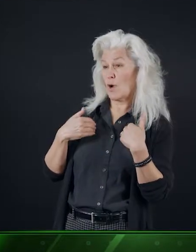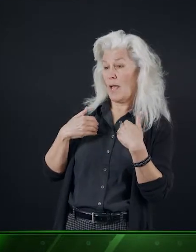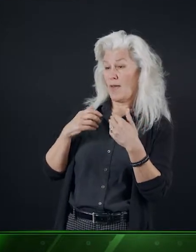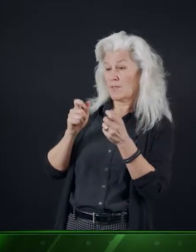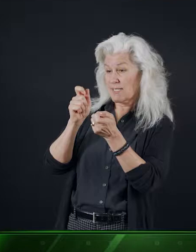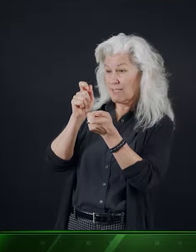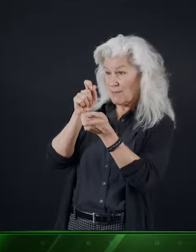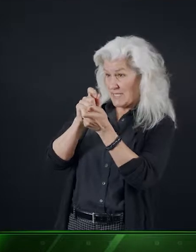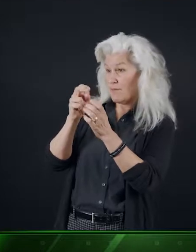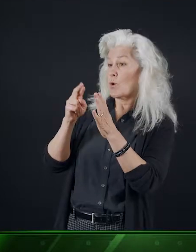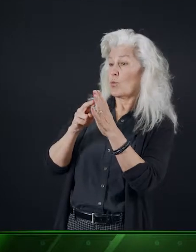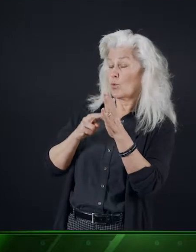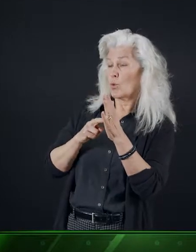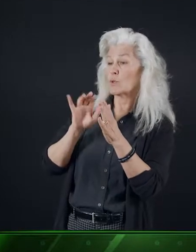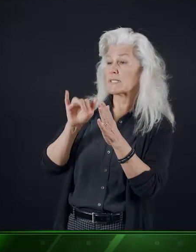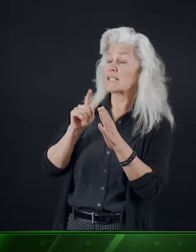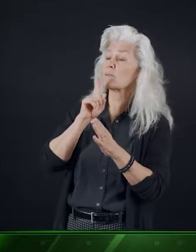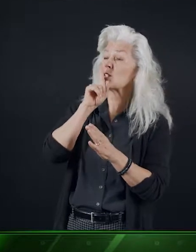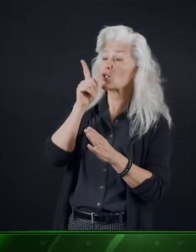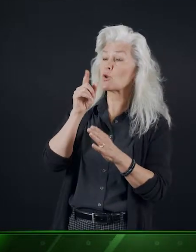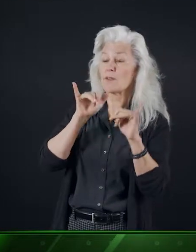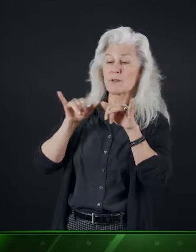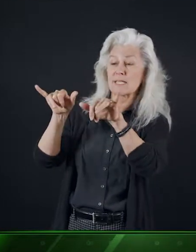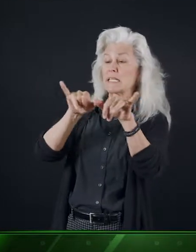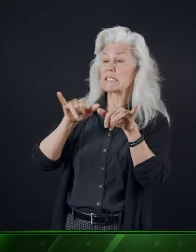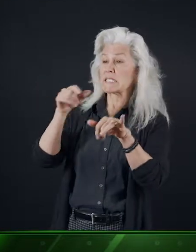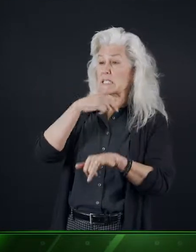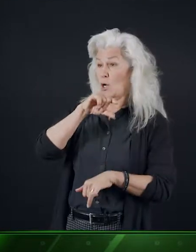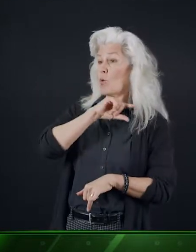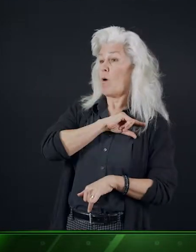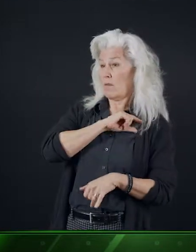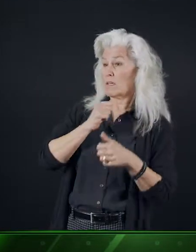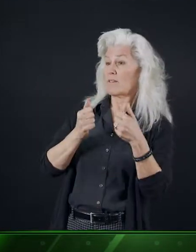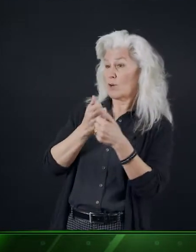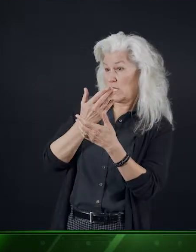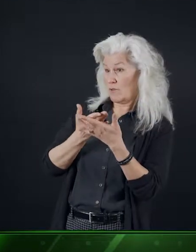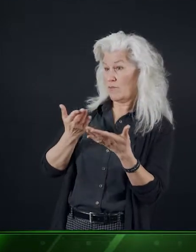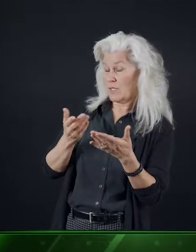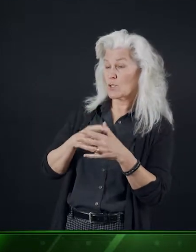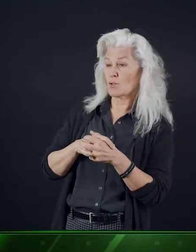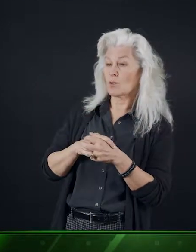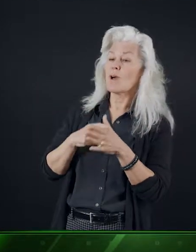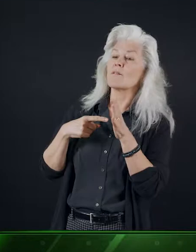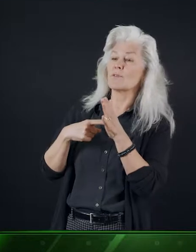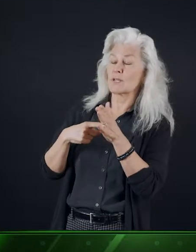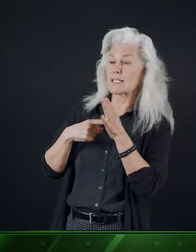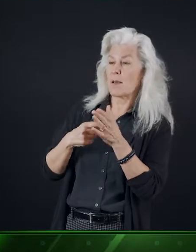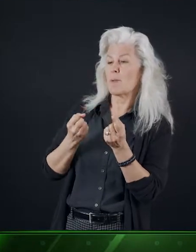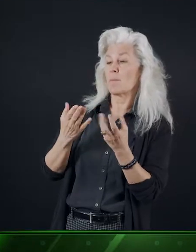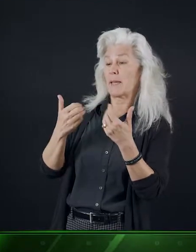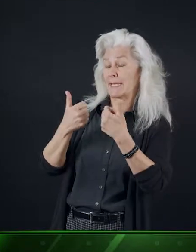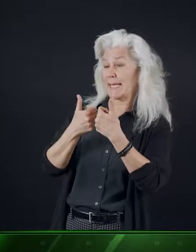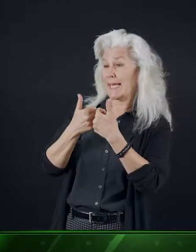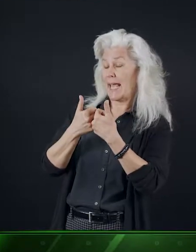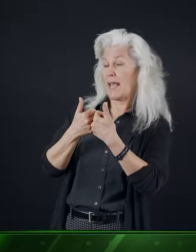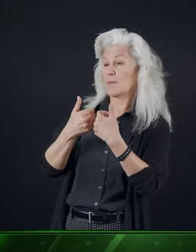As an example, there are many games out there that have button remapping features, but for games to say they have the input remapping feature in our stores,